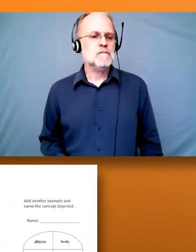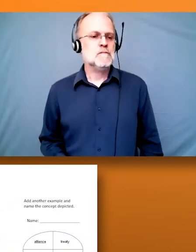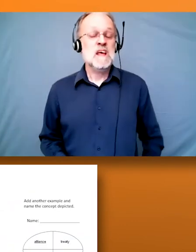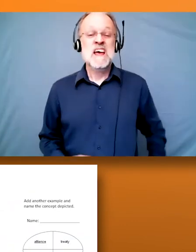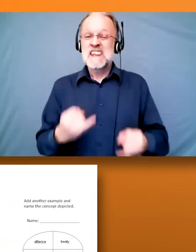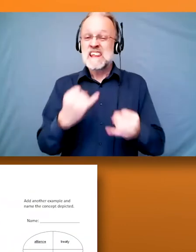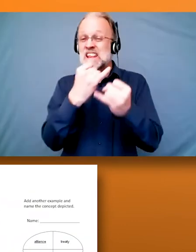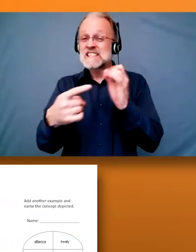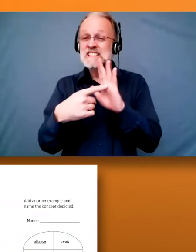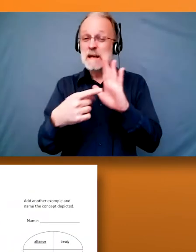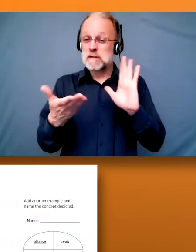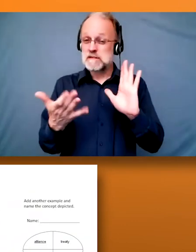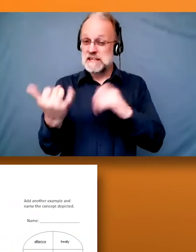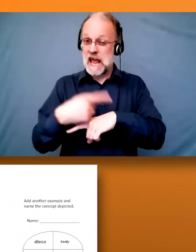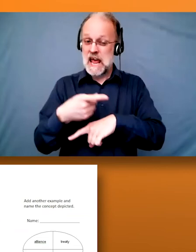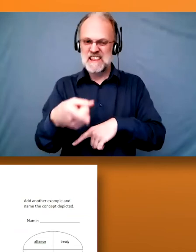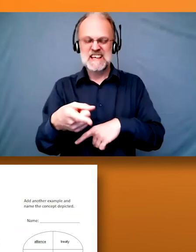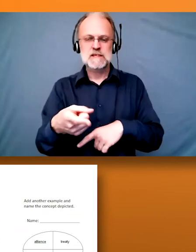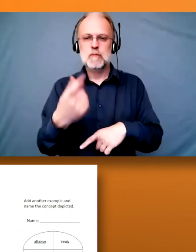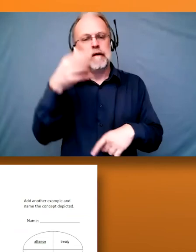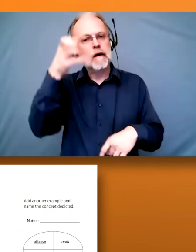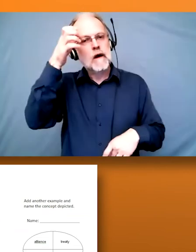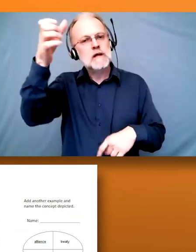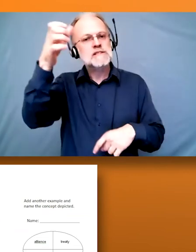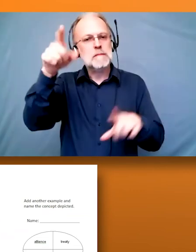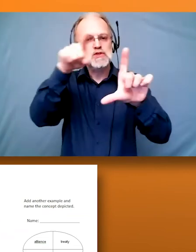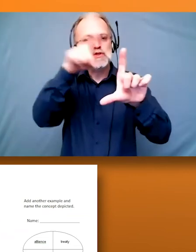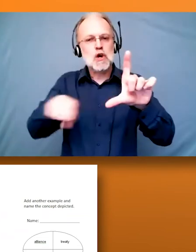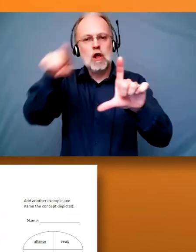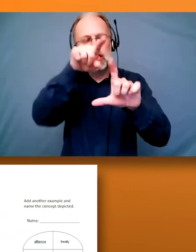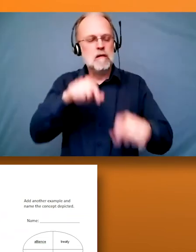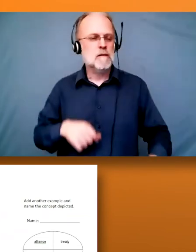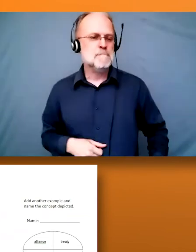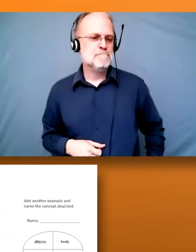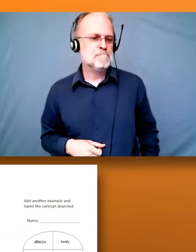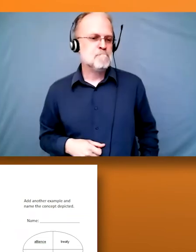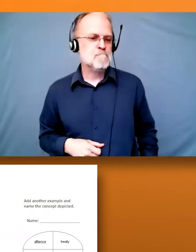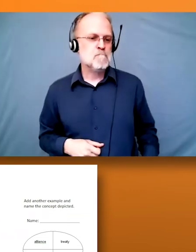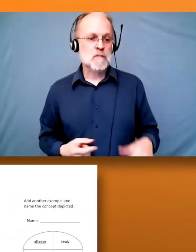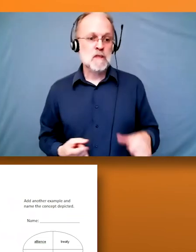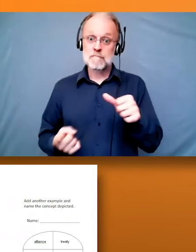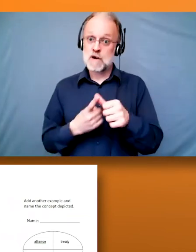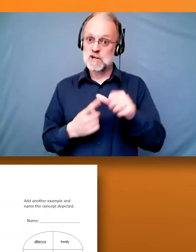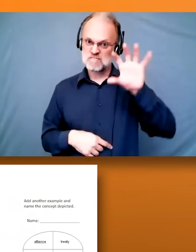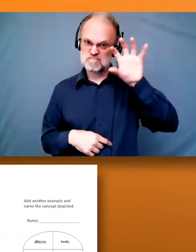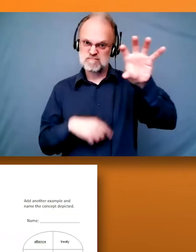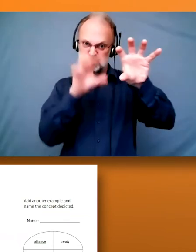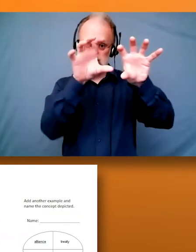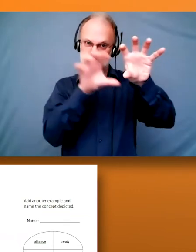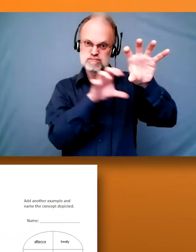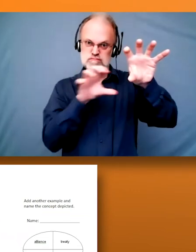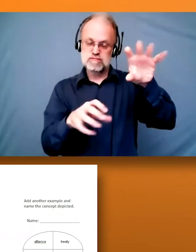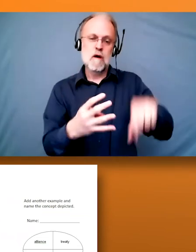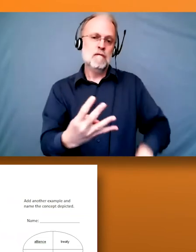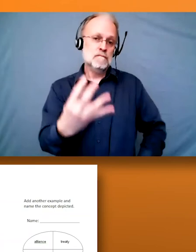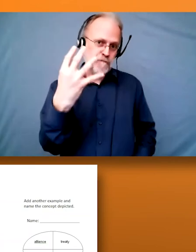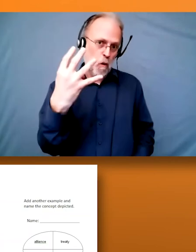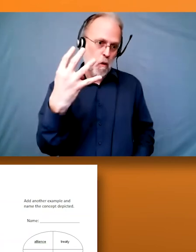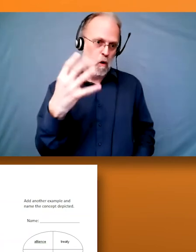I think our last example is going to be these concept circles. So the first one is, it has the 4 concepts, and they're trying to tell you